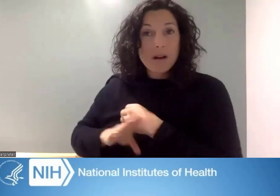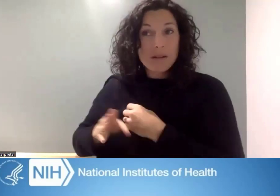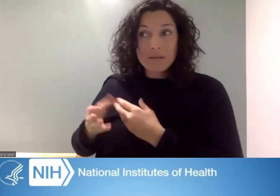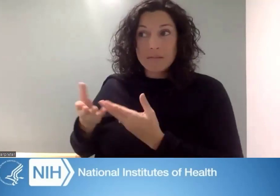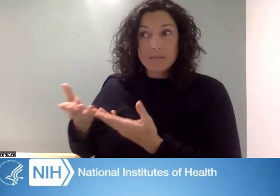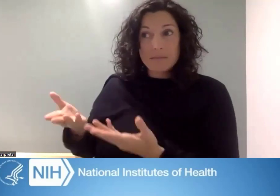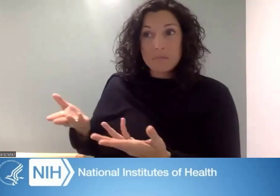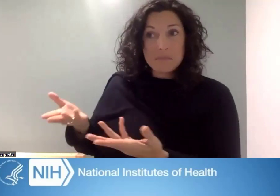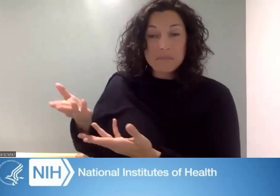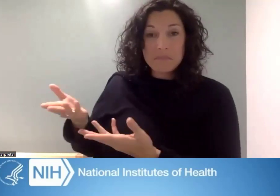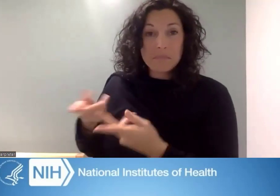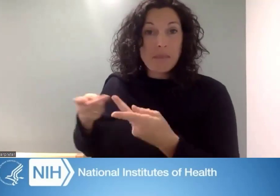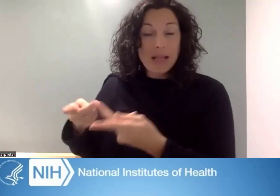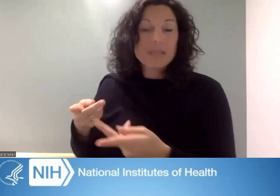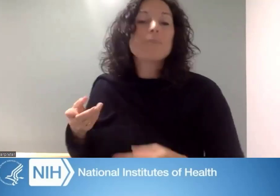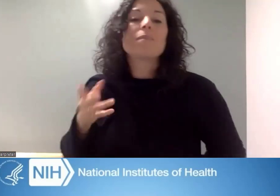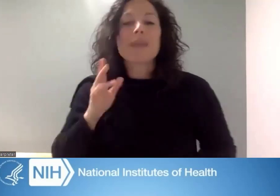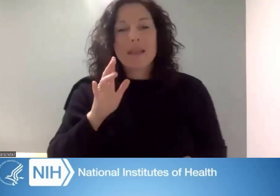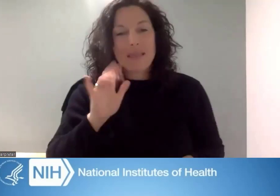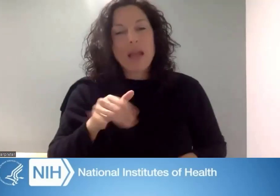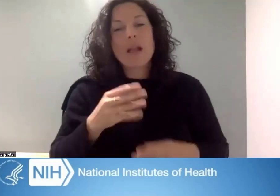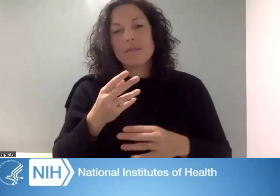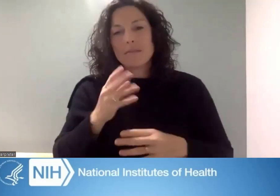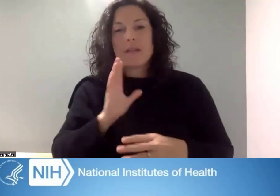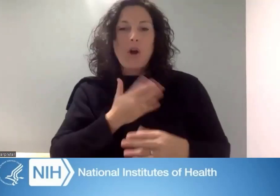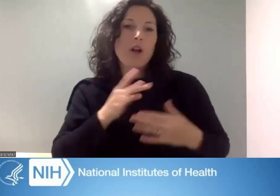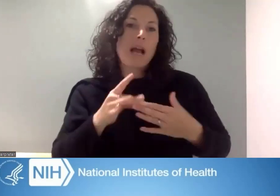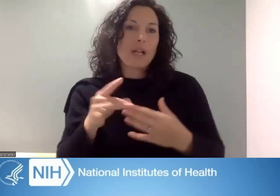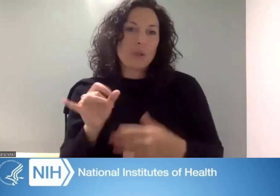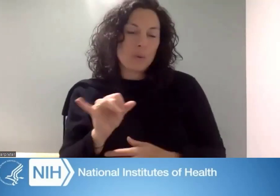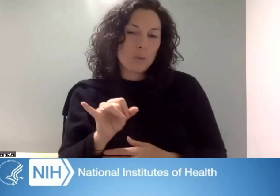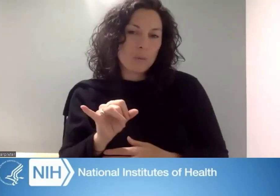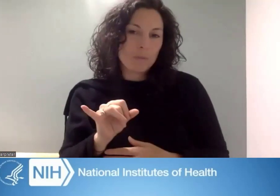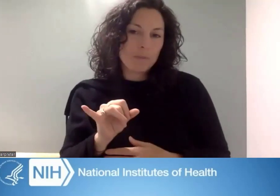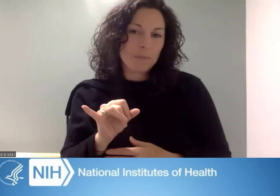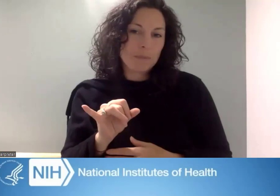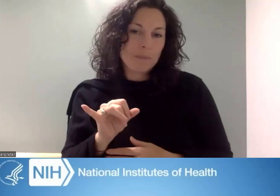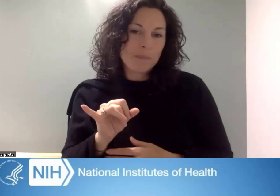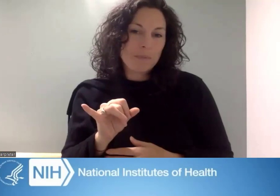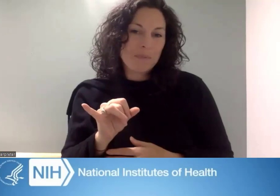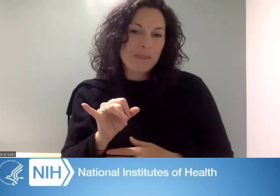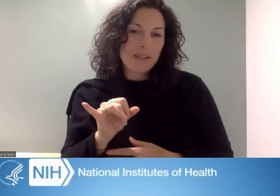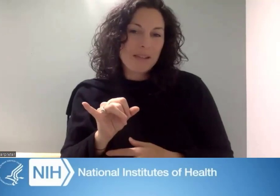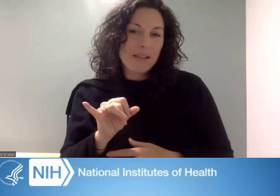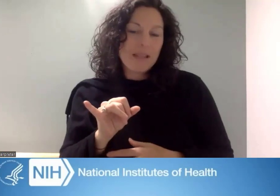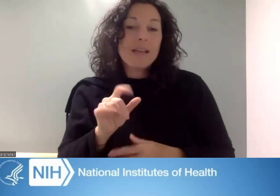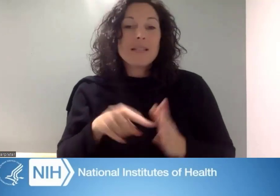and so we use that to guide us as well. So sometimes we want to track this just so we know,